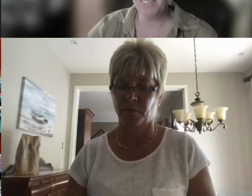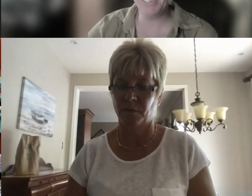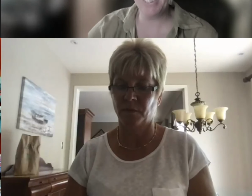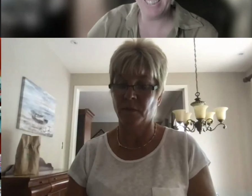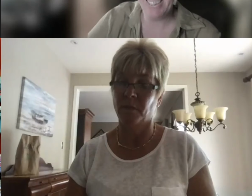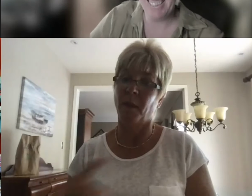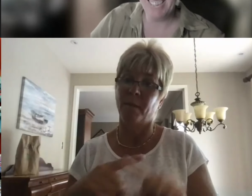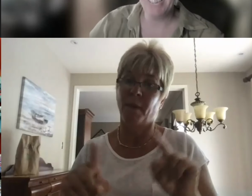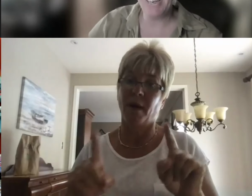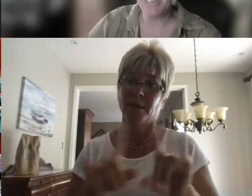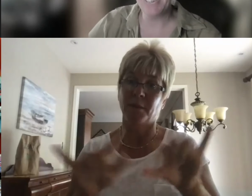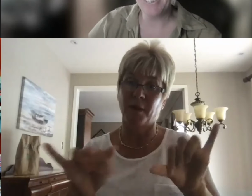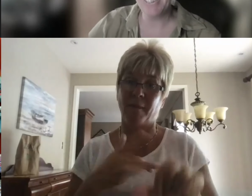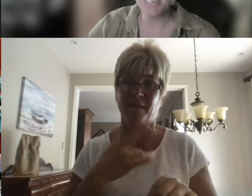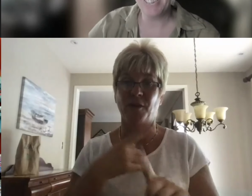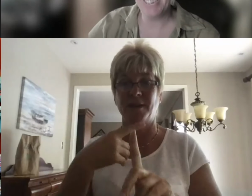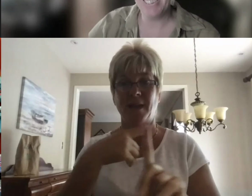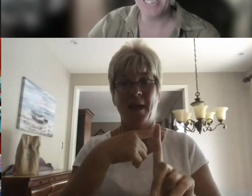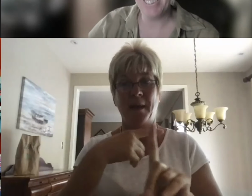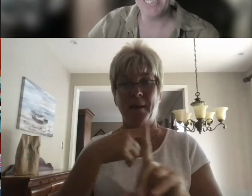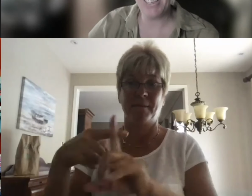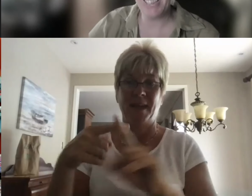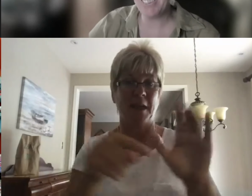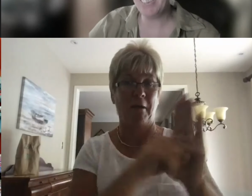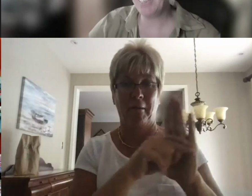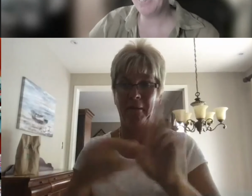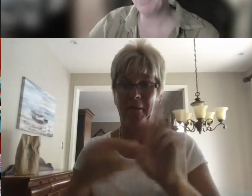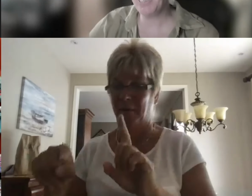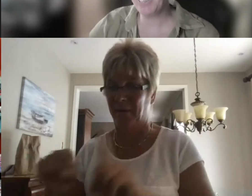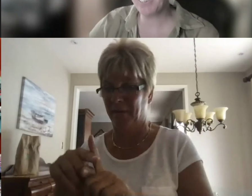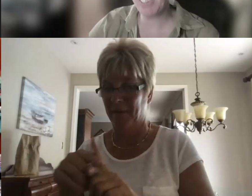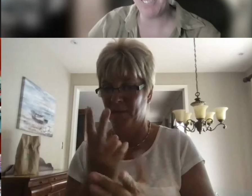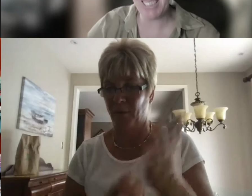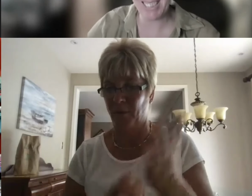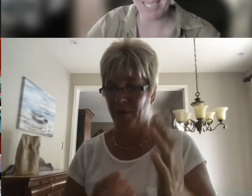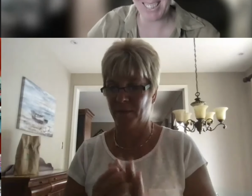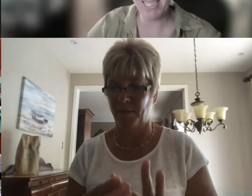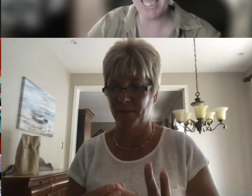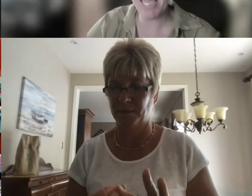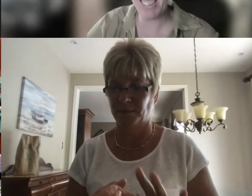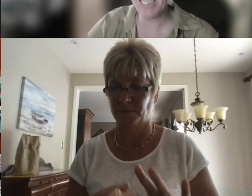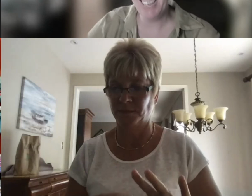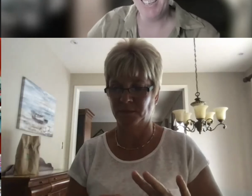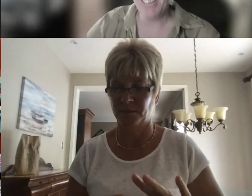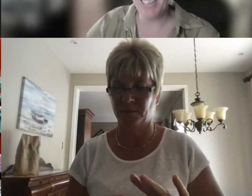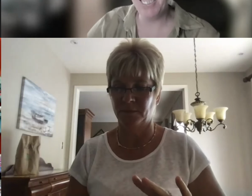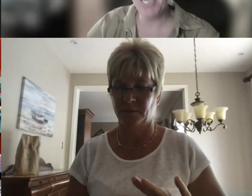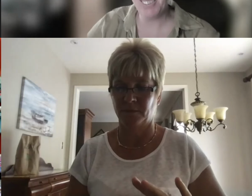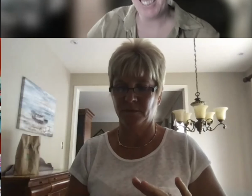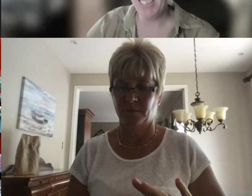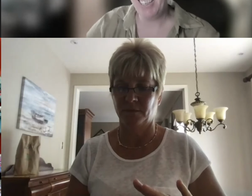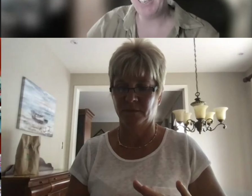I'm a pessimistic optimist . Jutta Treviranus: Fine, I think I would characterize myself that way as well .